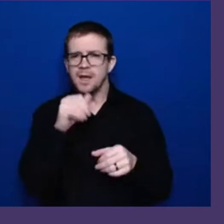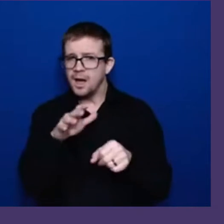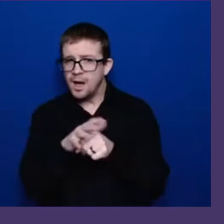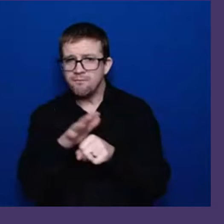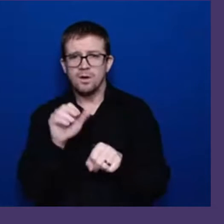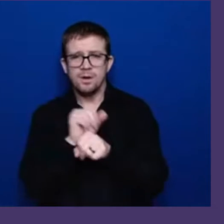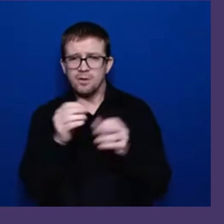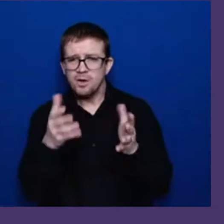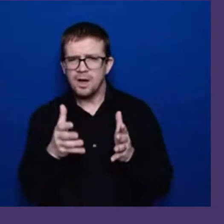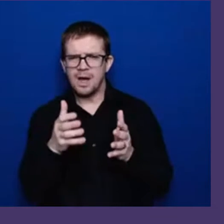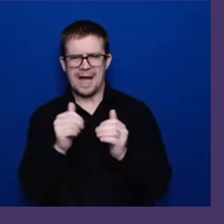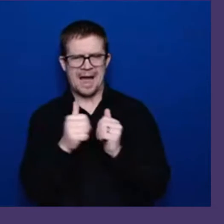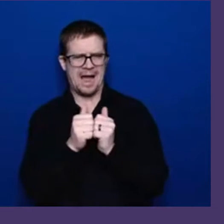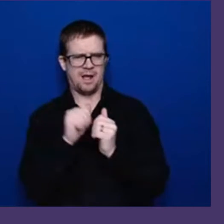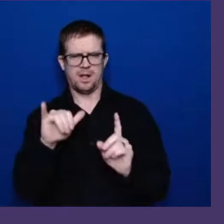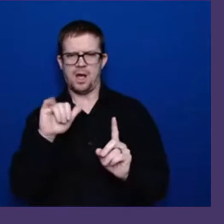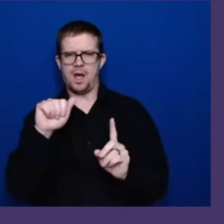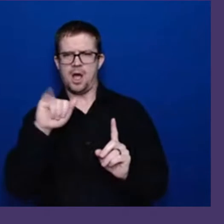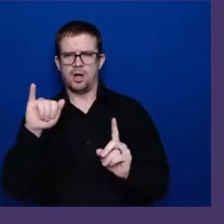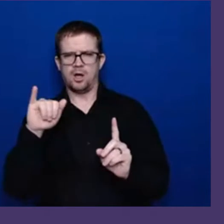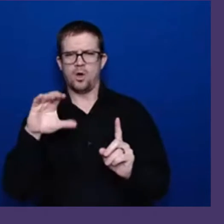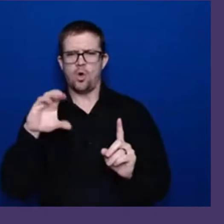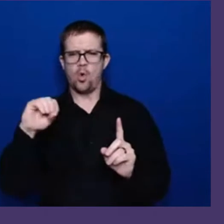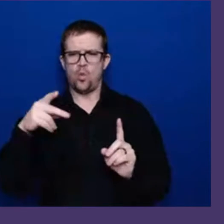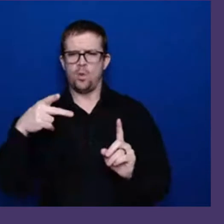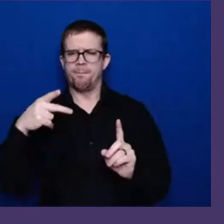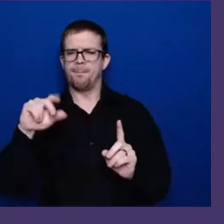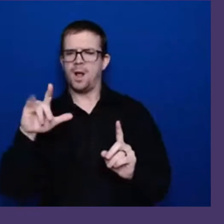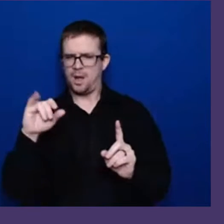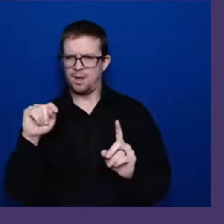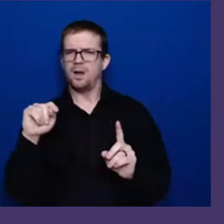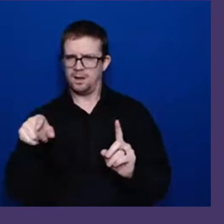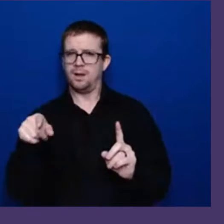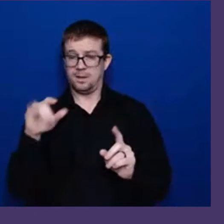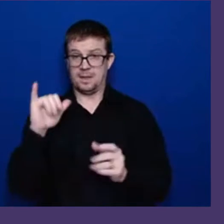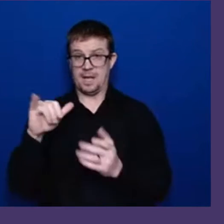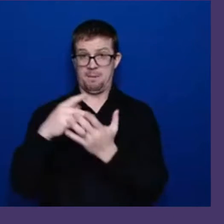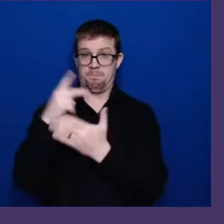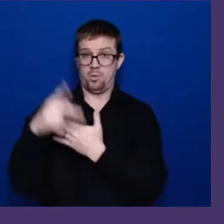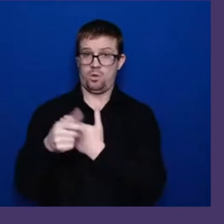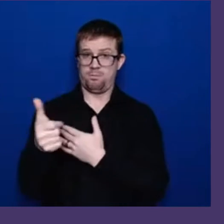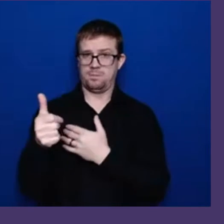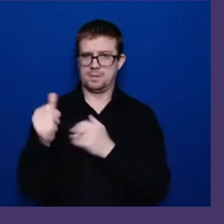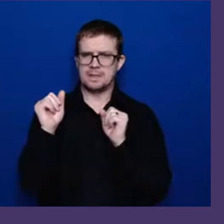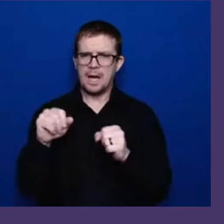Copilot, can really address staffing issues. There's a number of things that are out there.